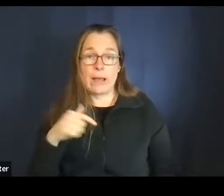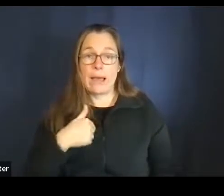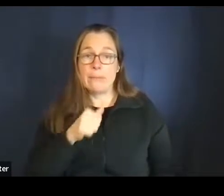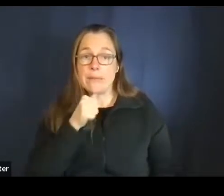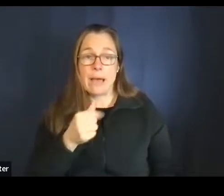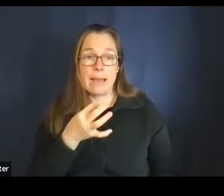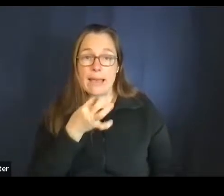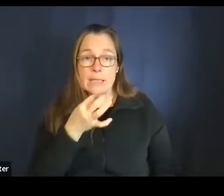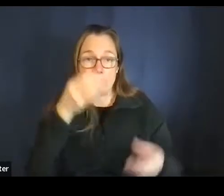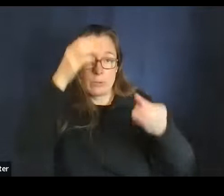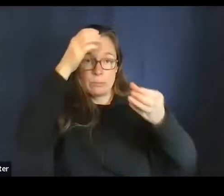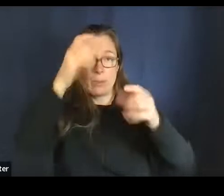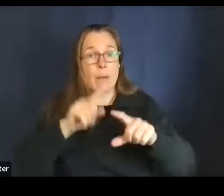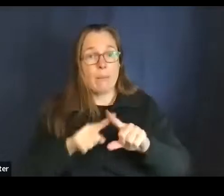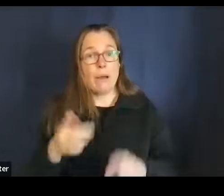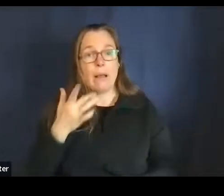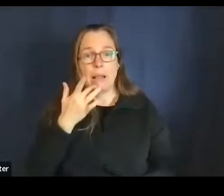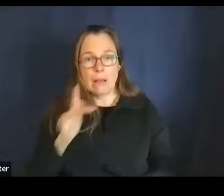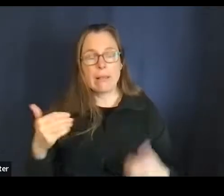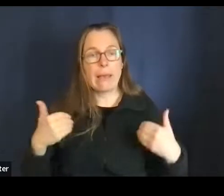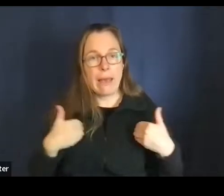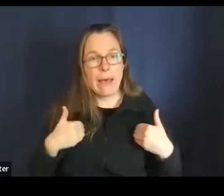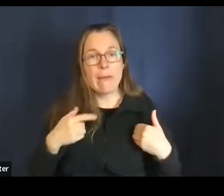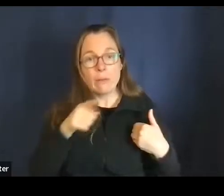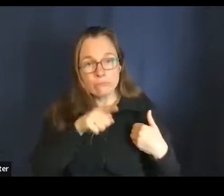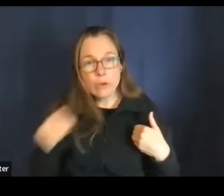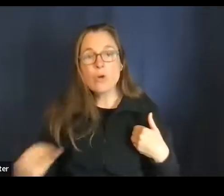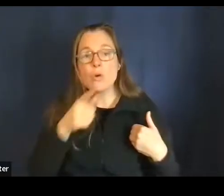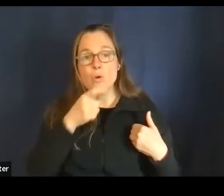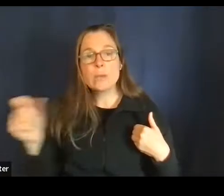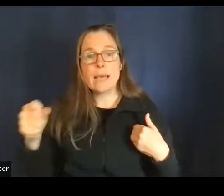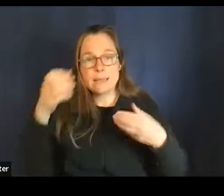but luckily we do have experts that are both